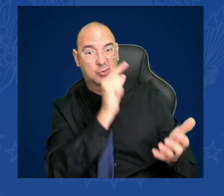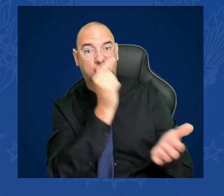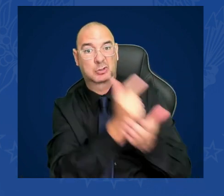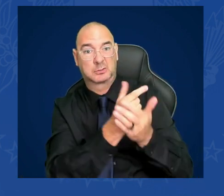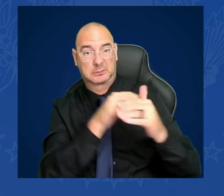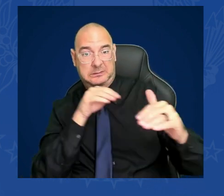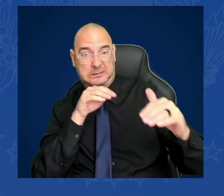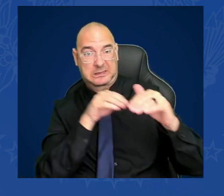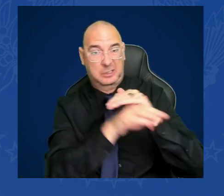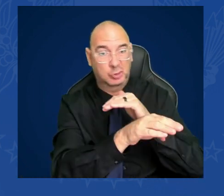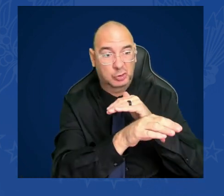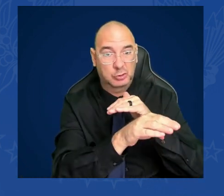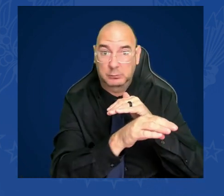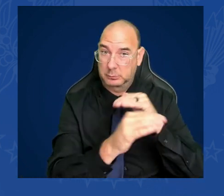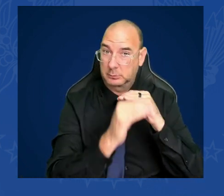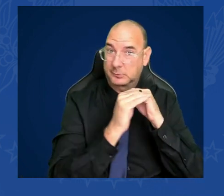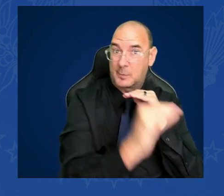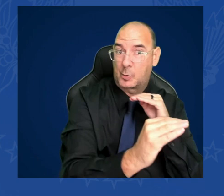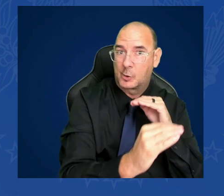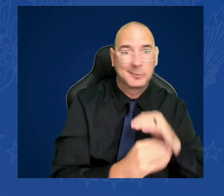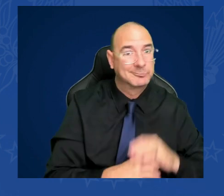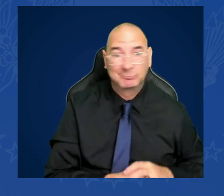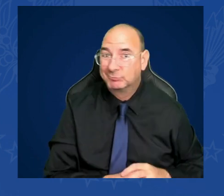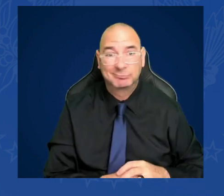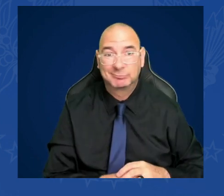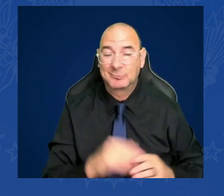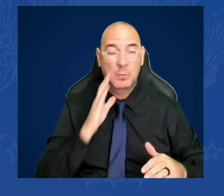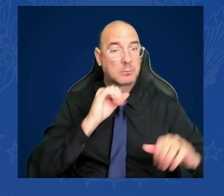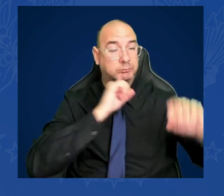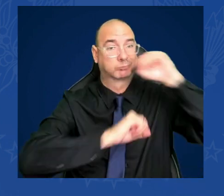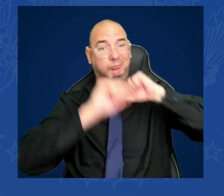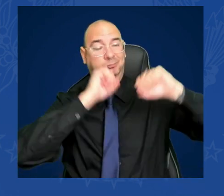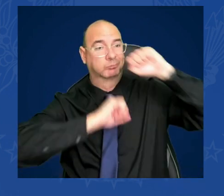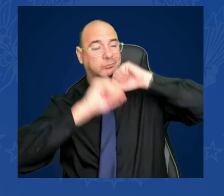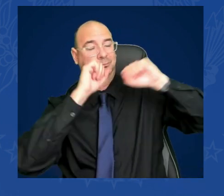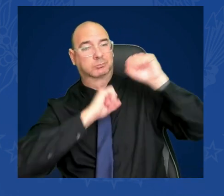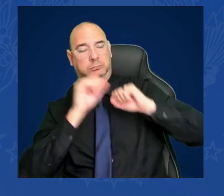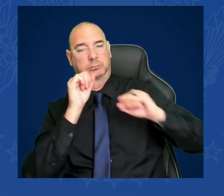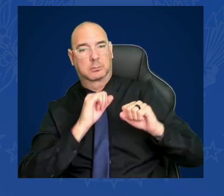It is a world where long-established principles now stand on shaky ground,